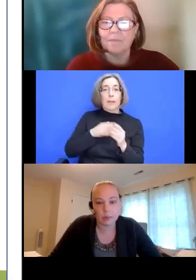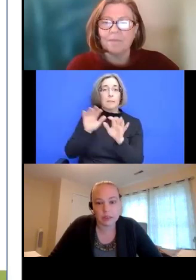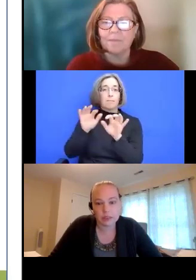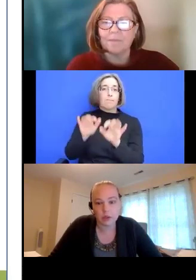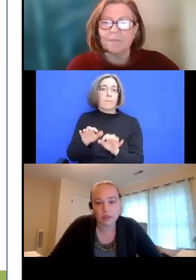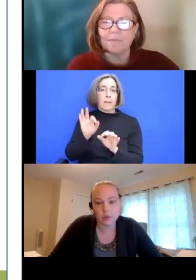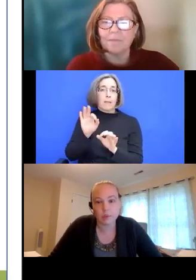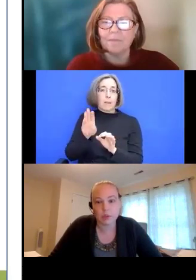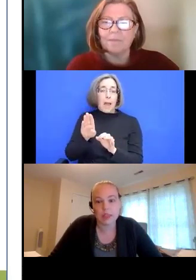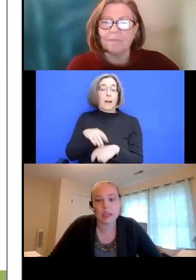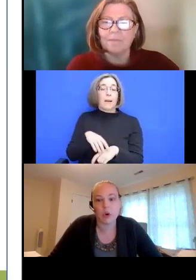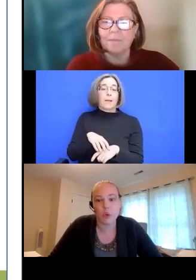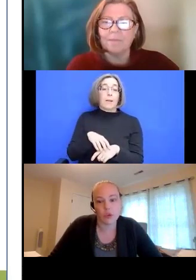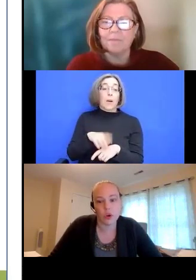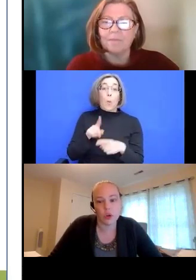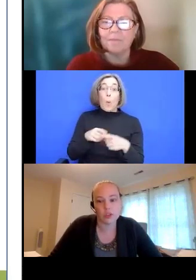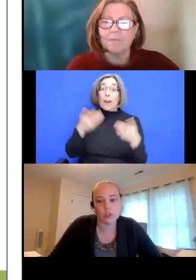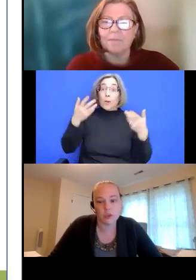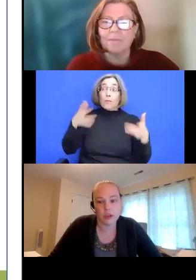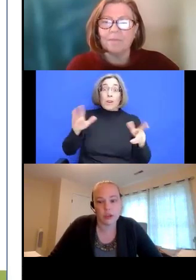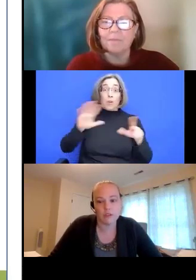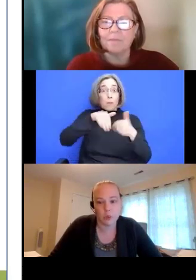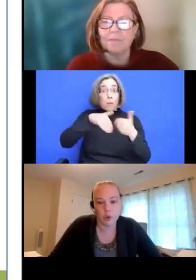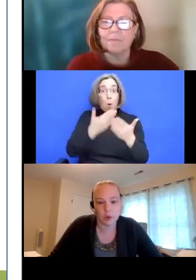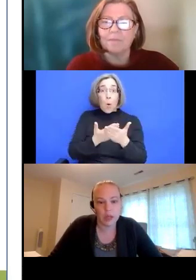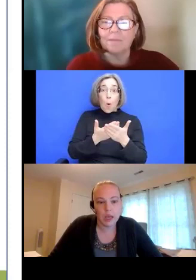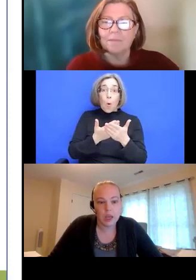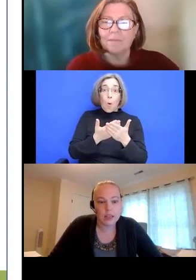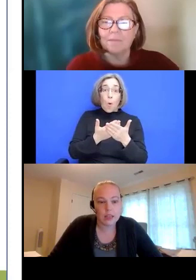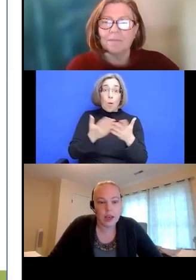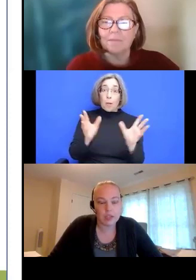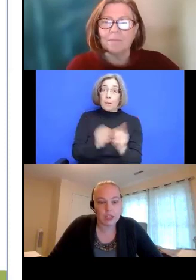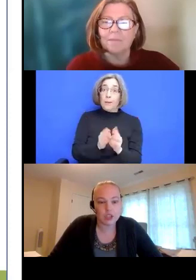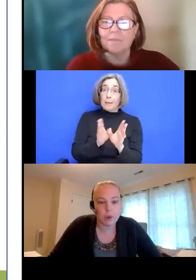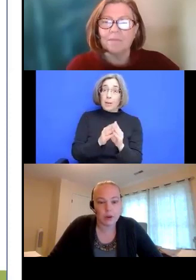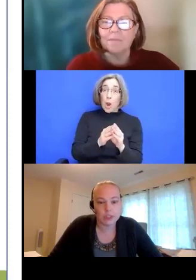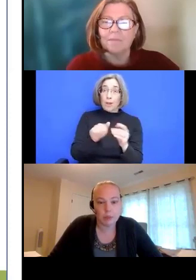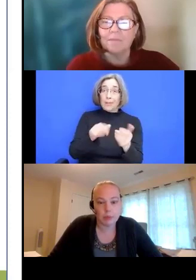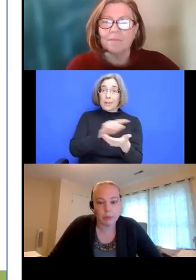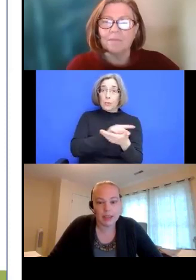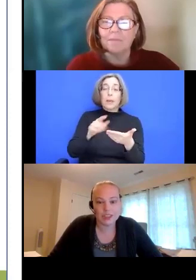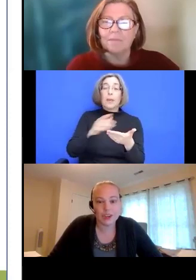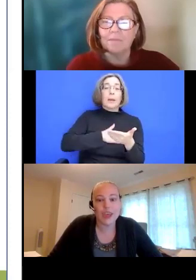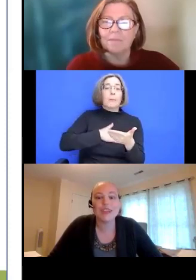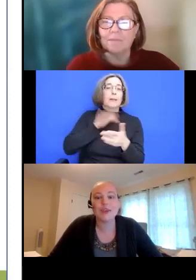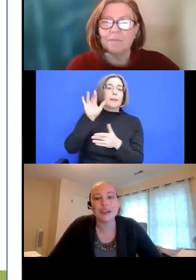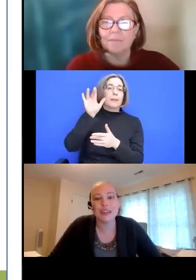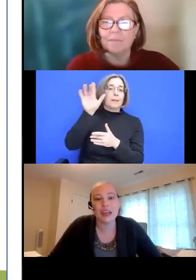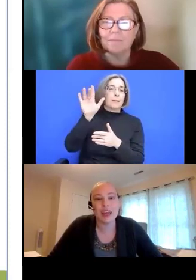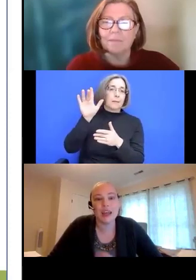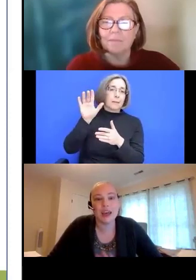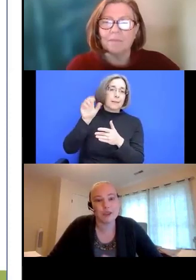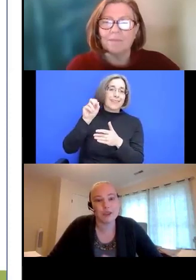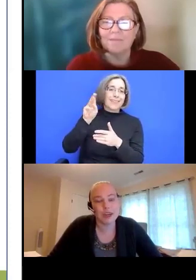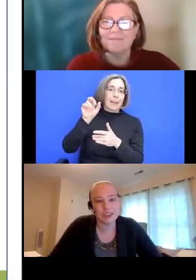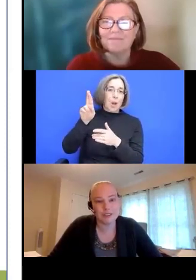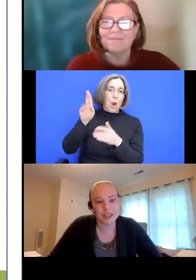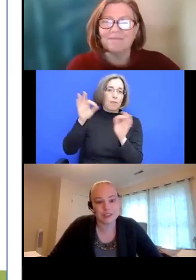please also complete the overall survey form in the navigation bar at the top of the page. Thank you, again, and have a great evening.